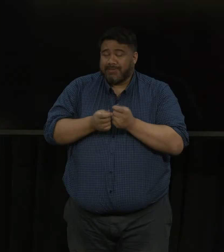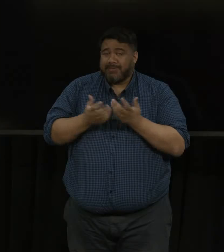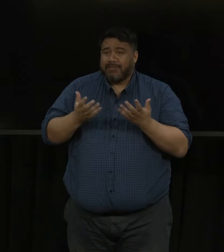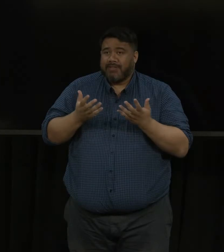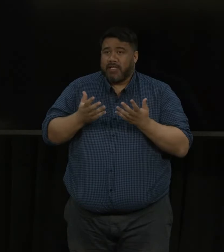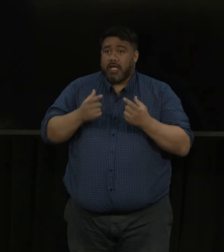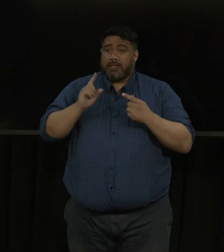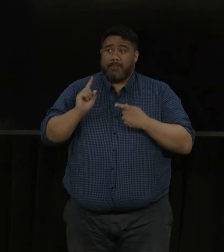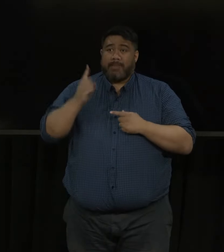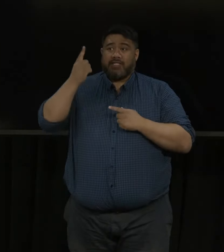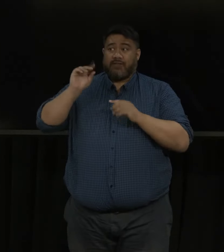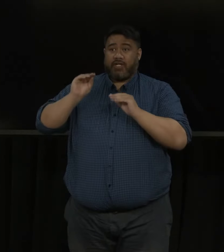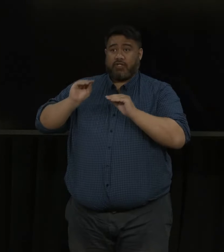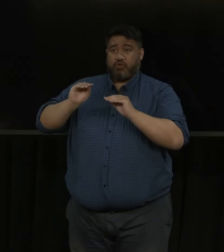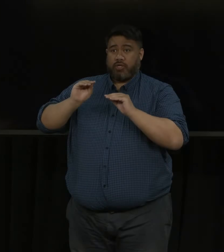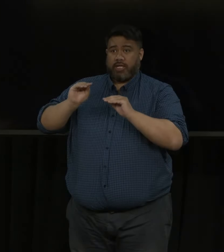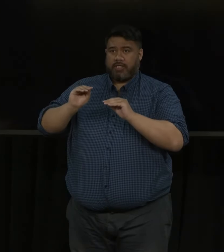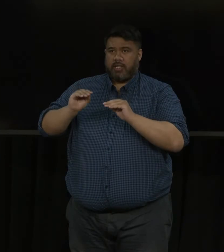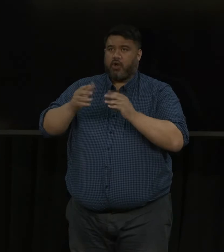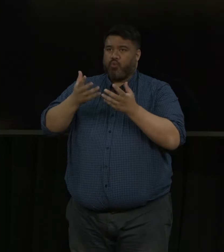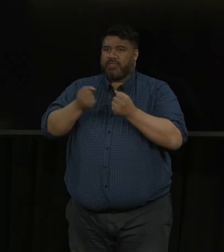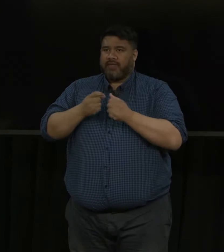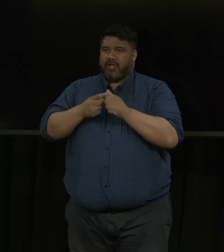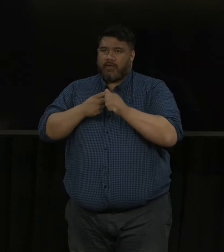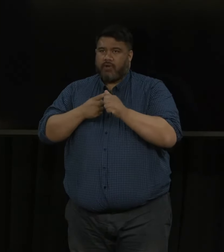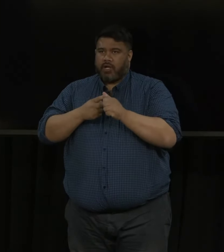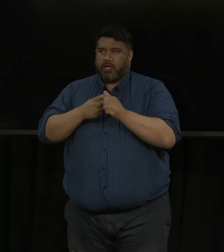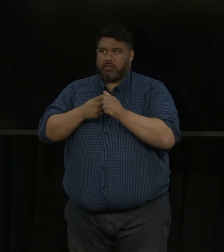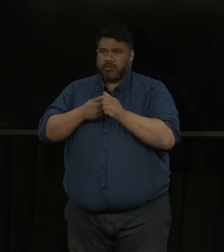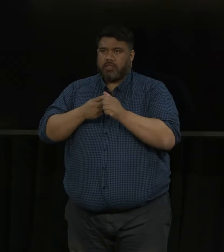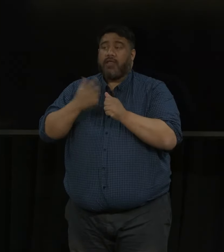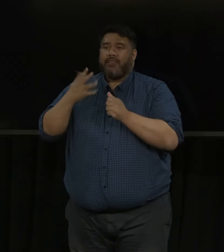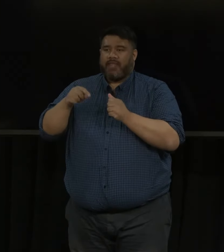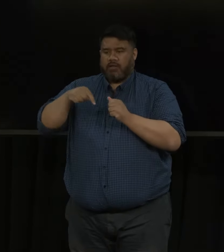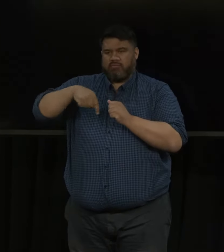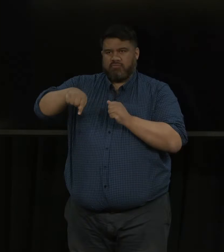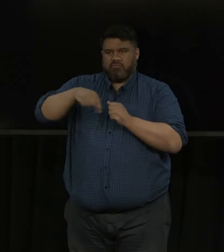here about staff, how do we use